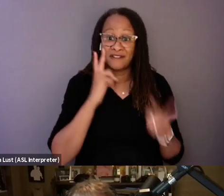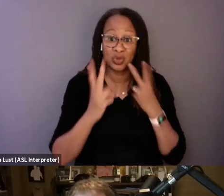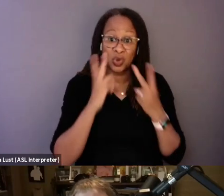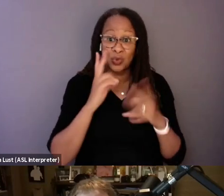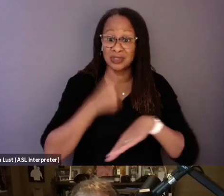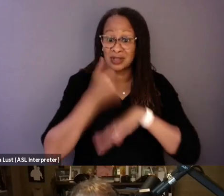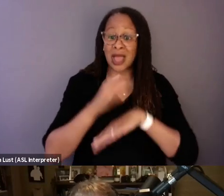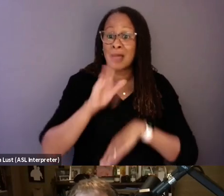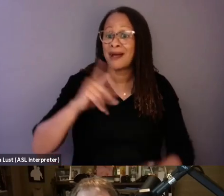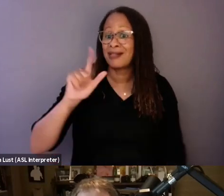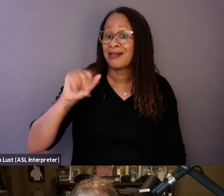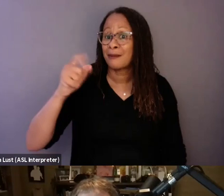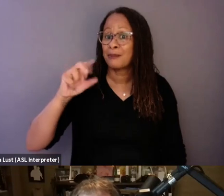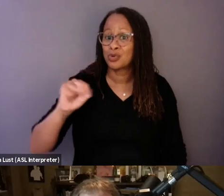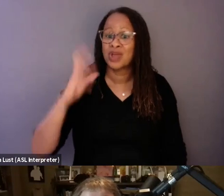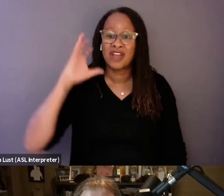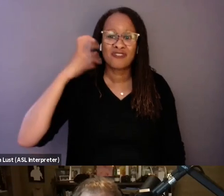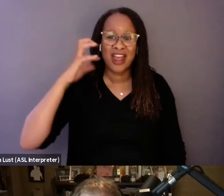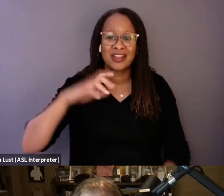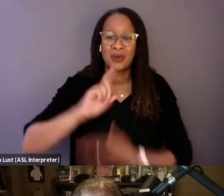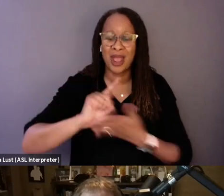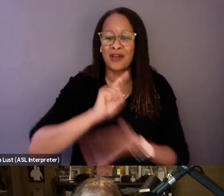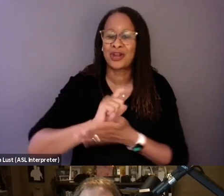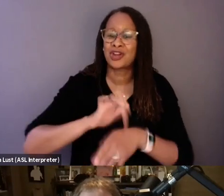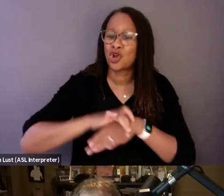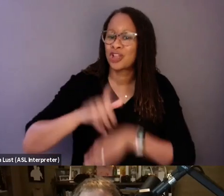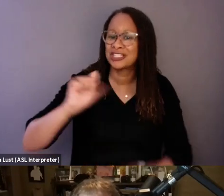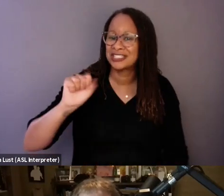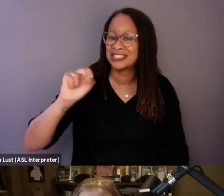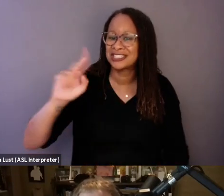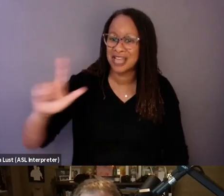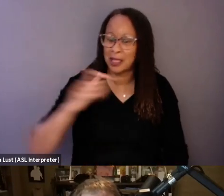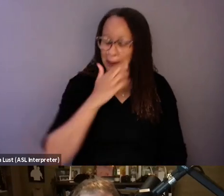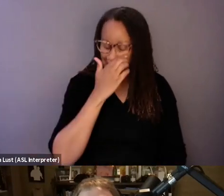The Lampoon Radio Hour, Early Saturday Night Live. Yeah, exactly. Thank you, Judy.